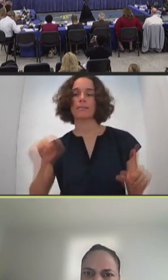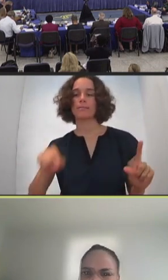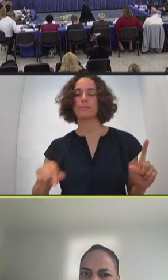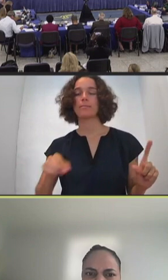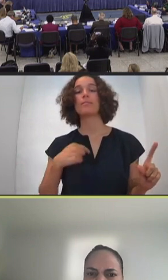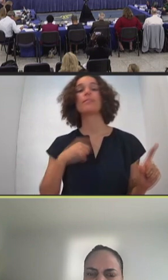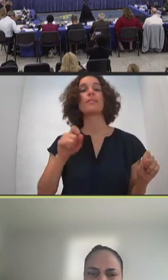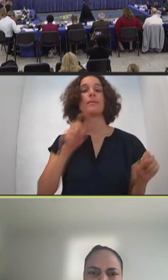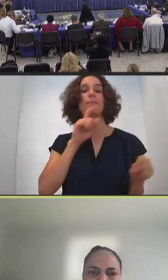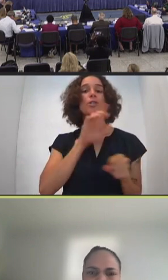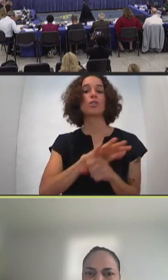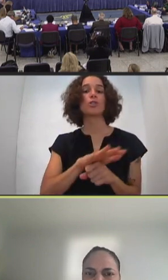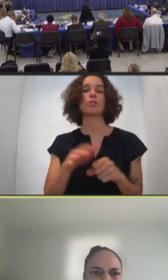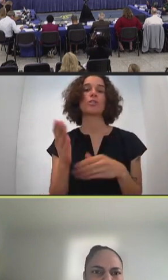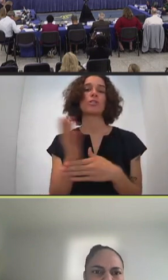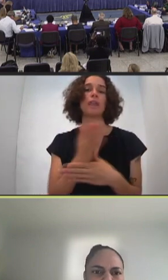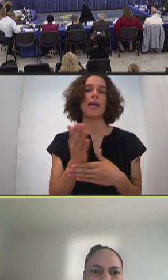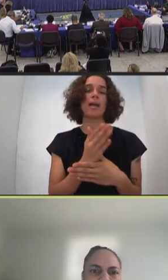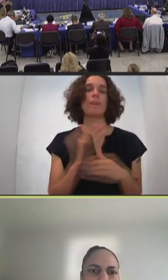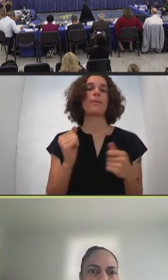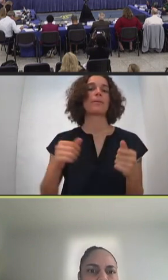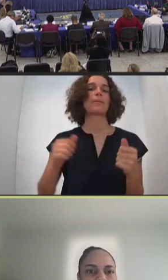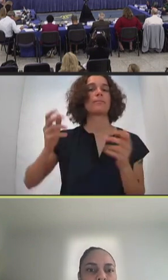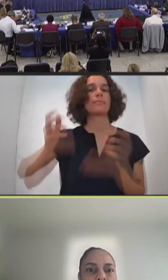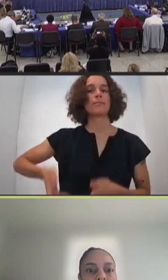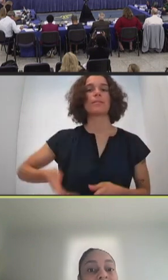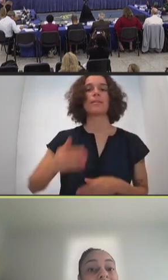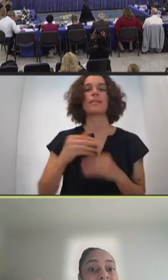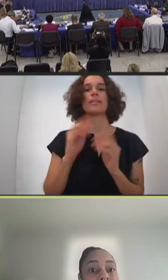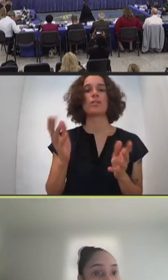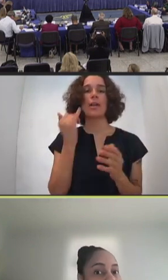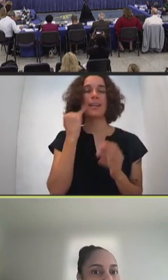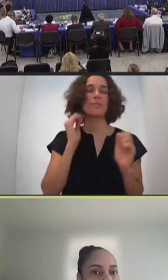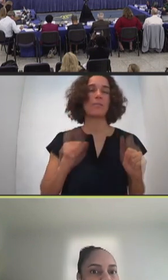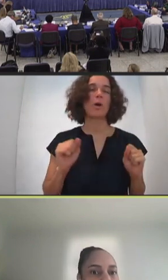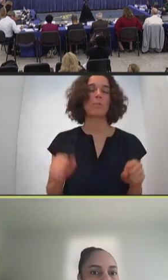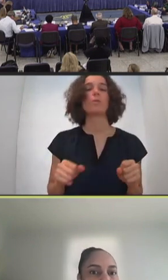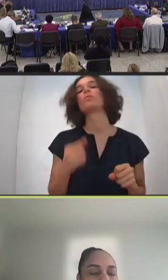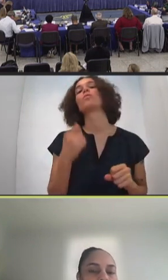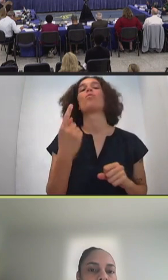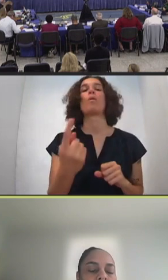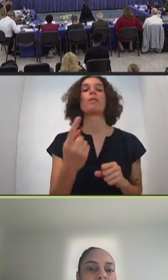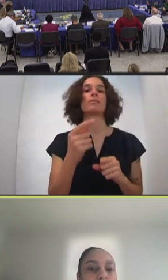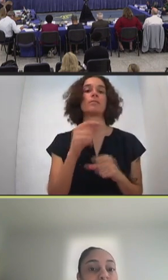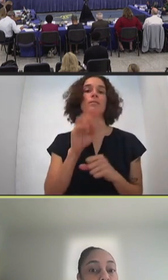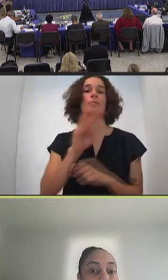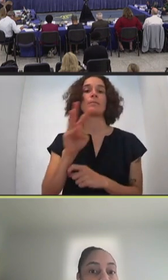share this out or put it in the chat if it's possible. There is a site that we set up for